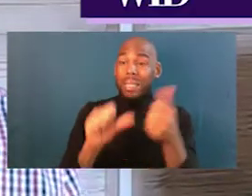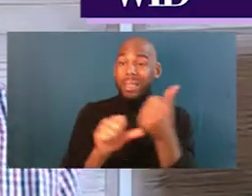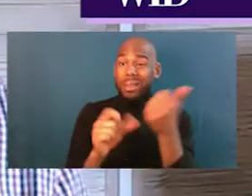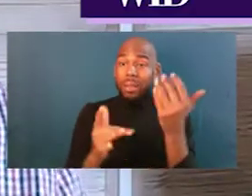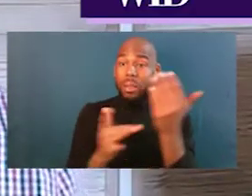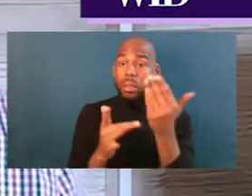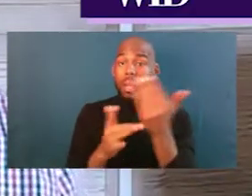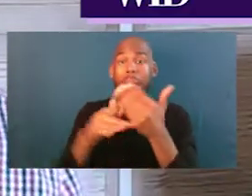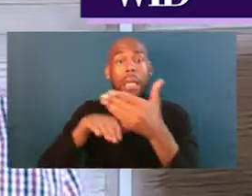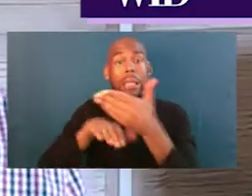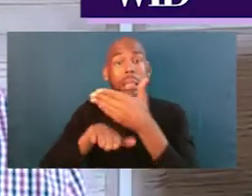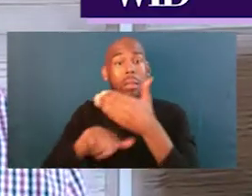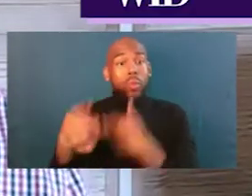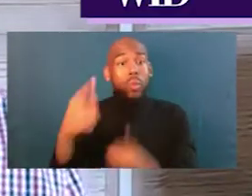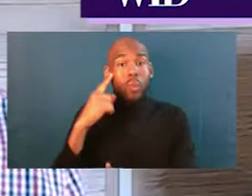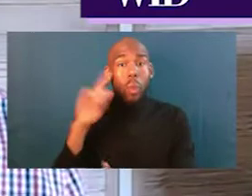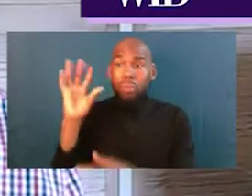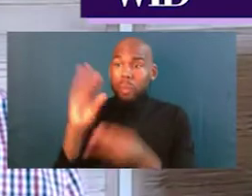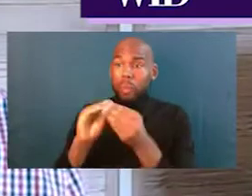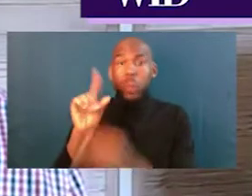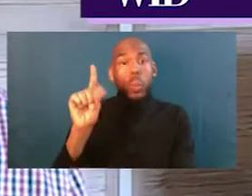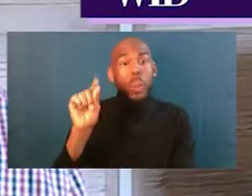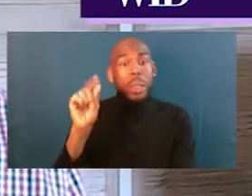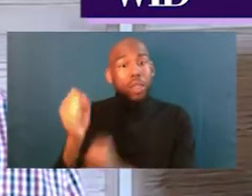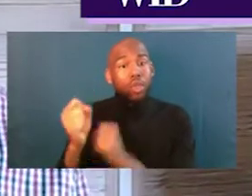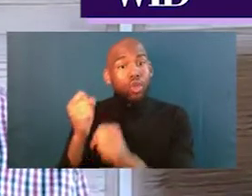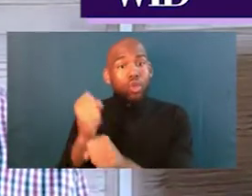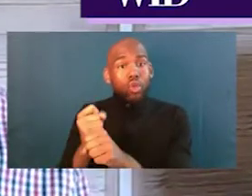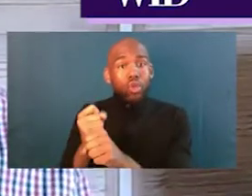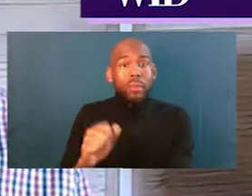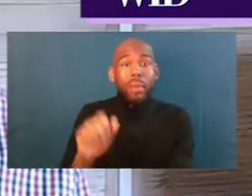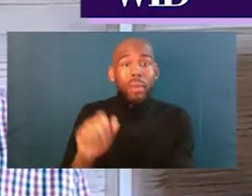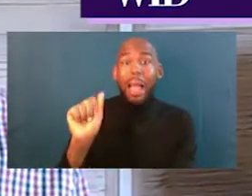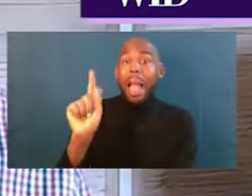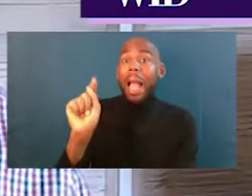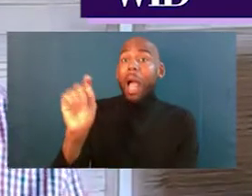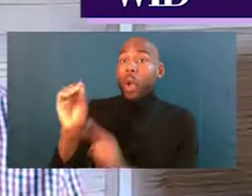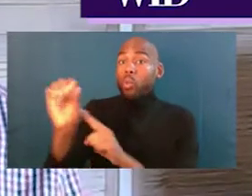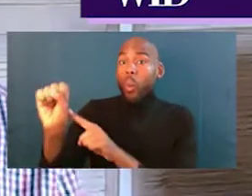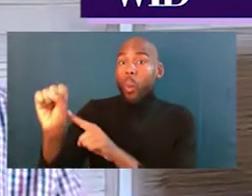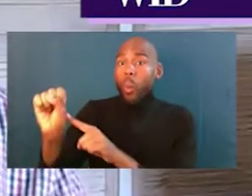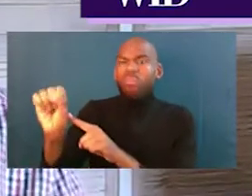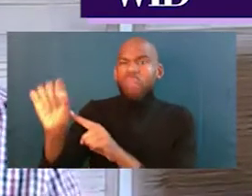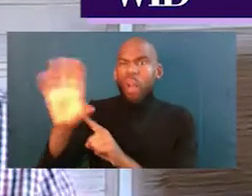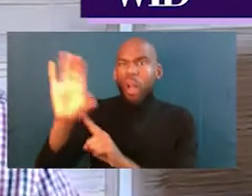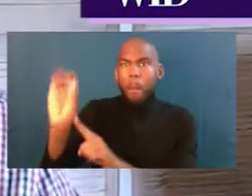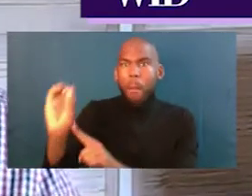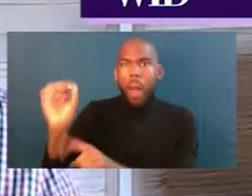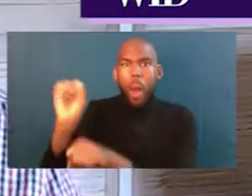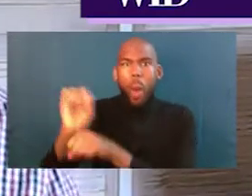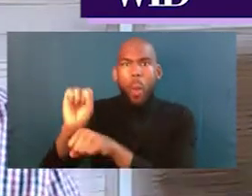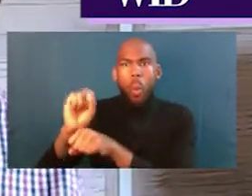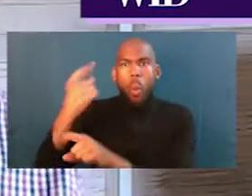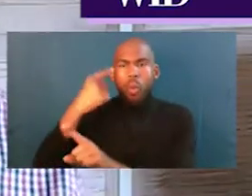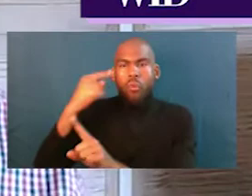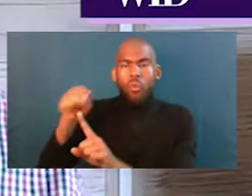tech and accessibility for 20 years, Atos, which is the company that I work for, is a